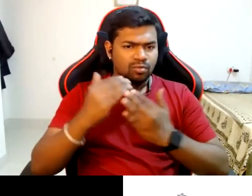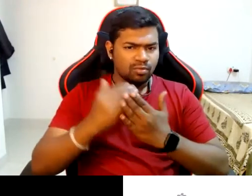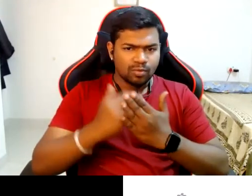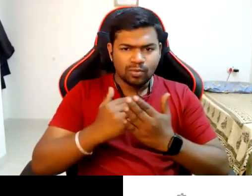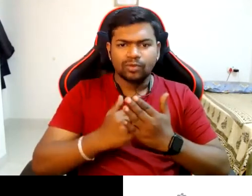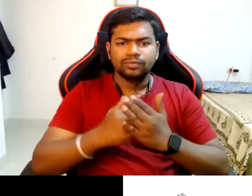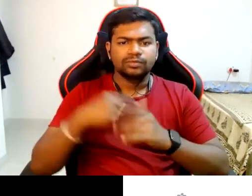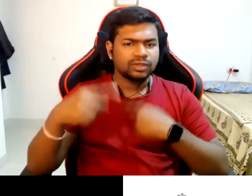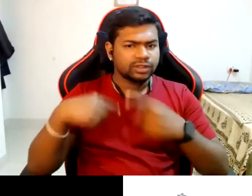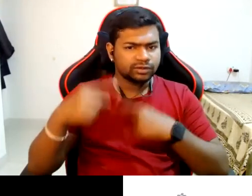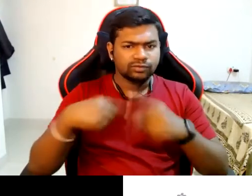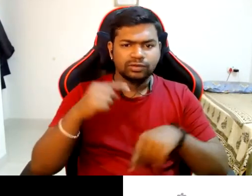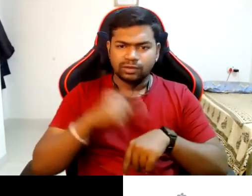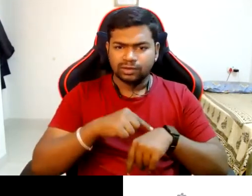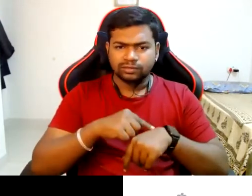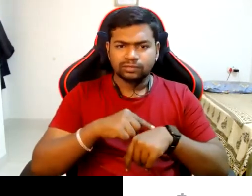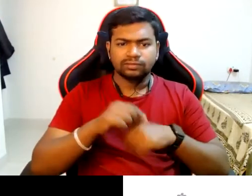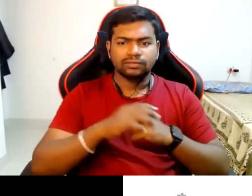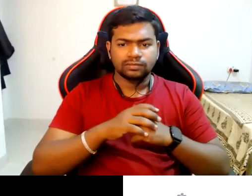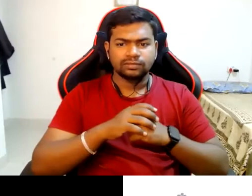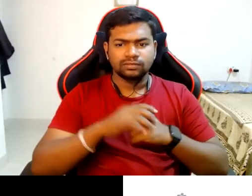rest of the time is in architecting and